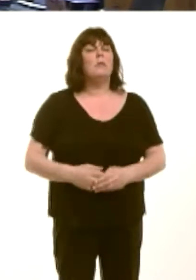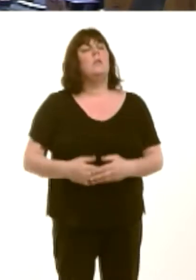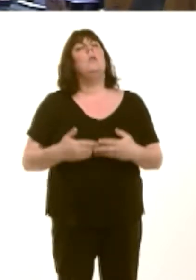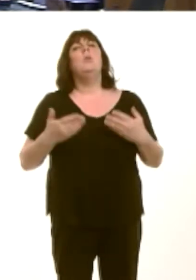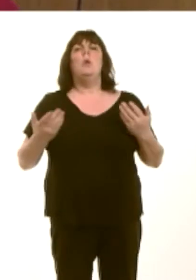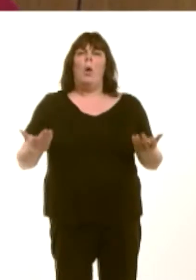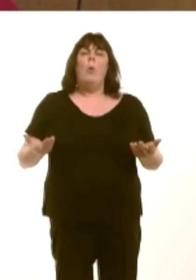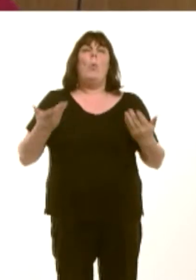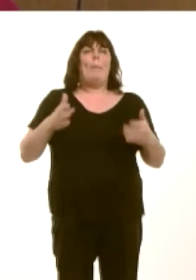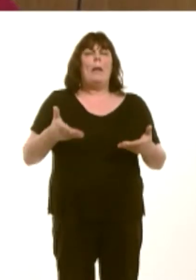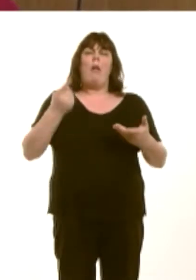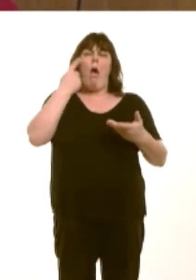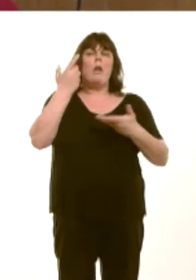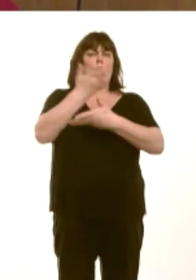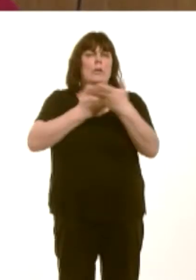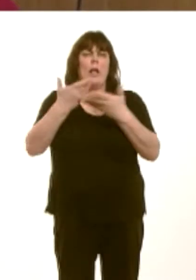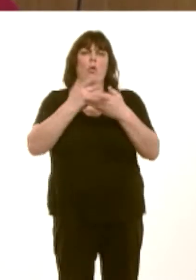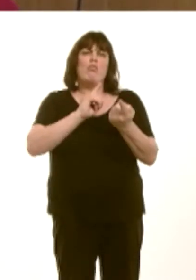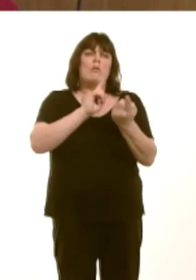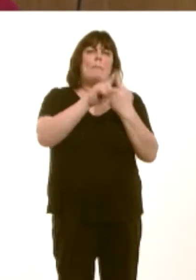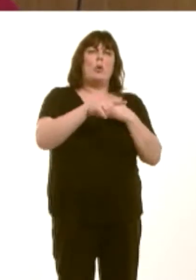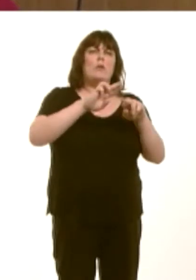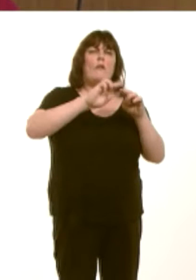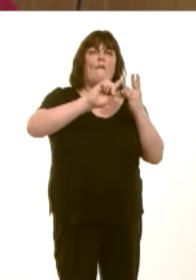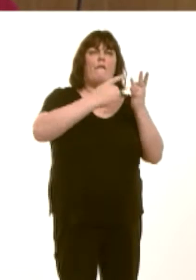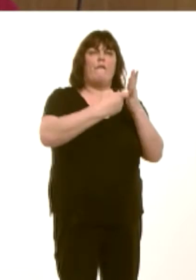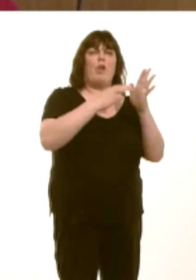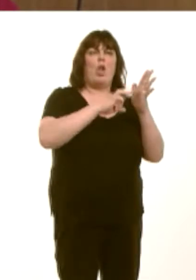Weíre not responding to the Furlong review today, but itís absolutely right to say that